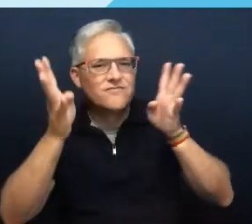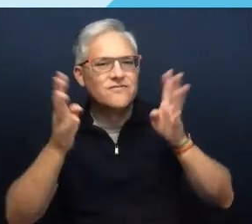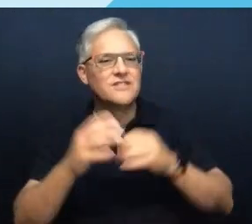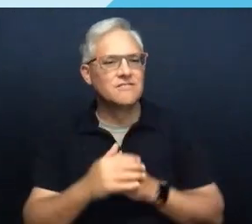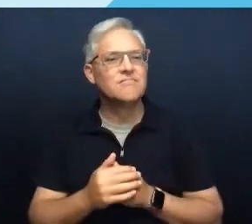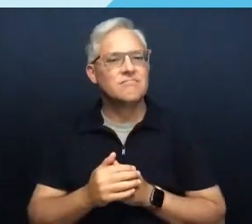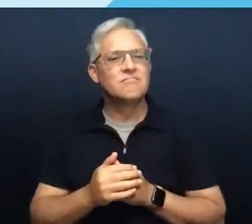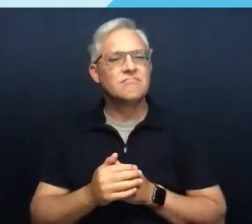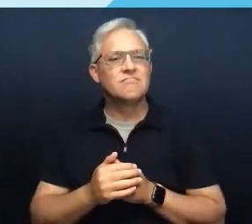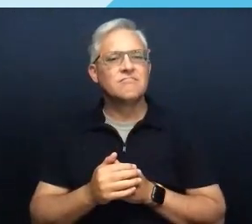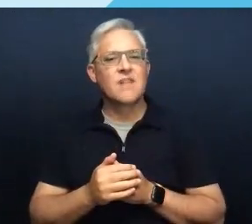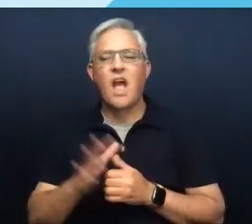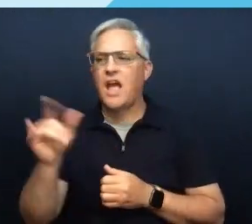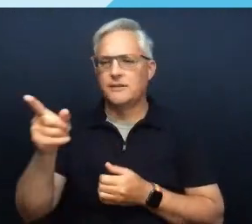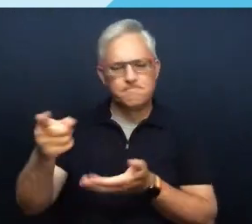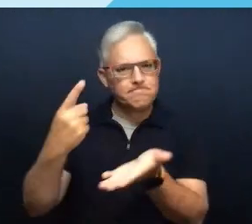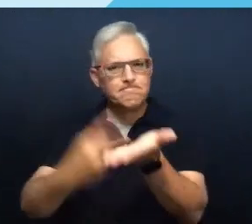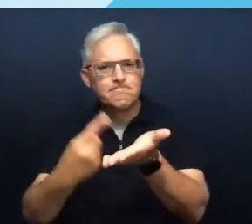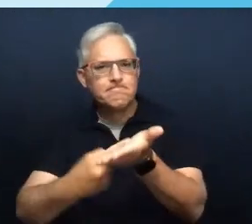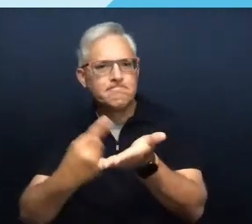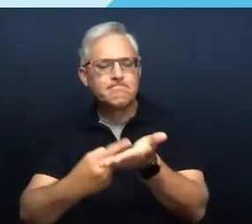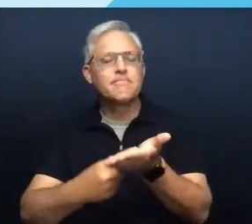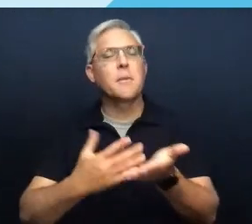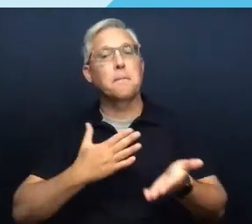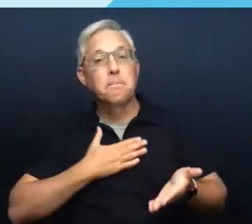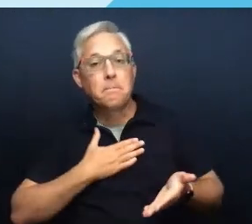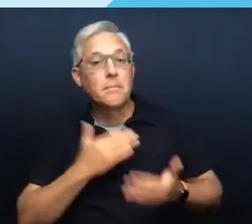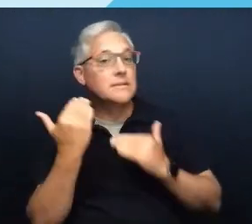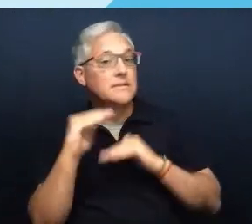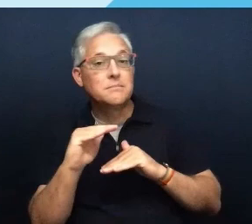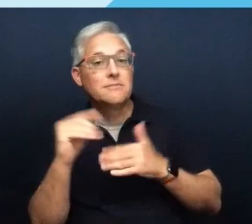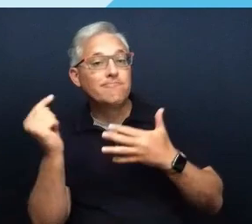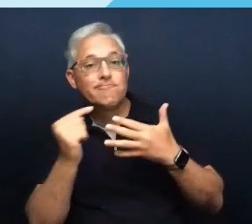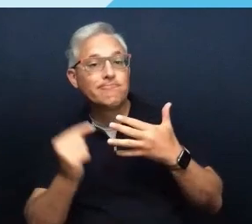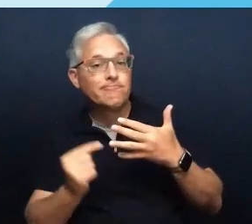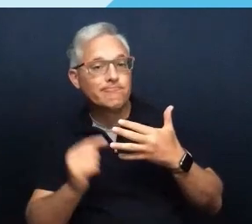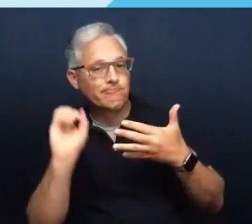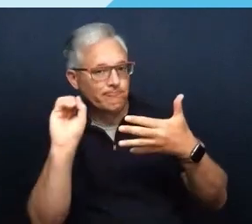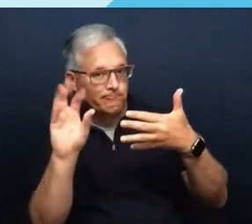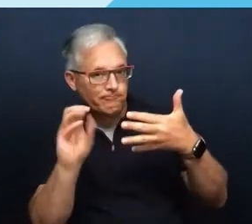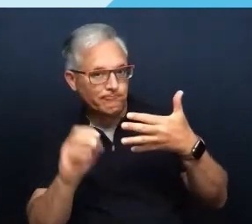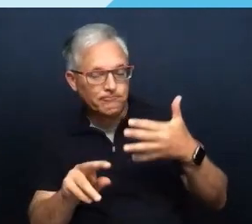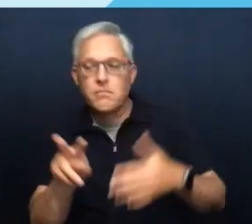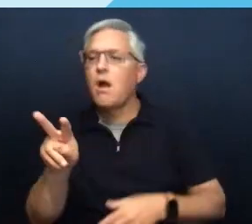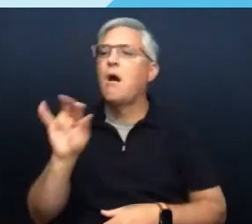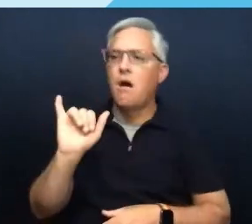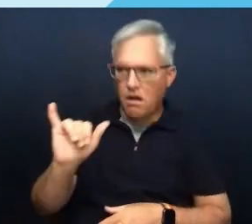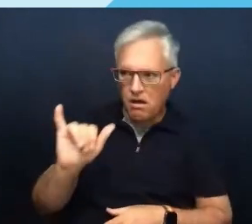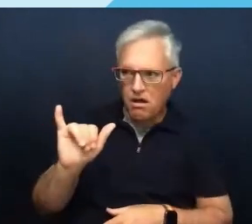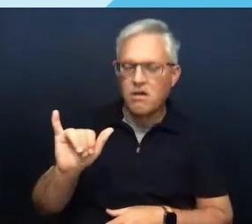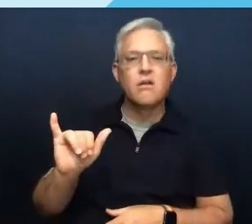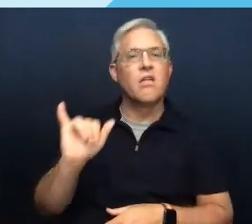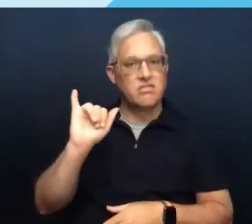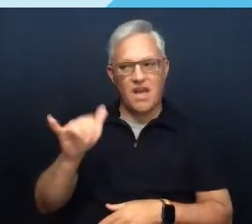limitations and they will become more successful when we use this kind of approach.